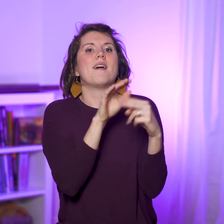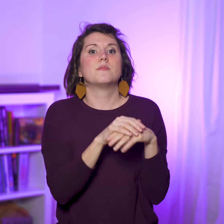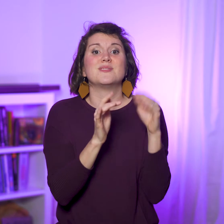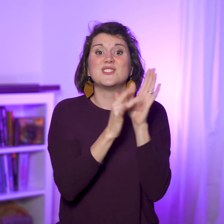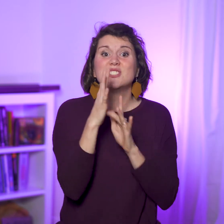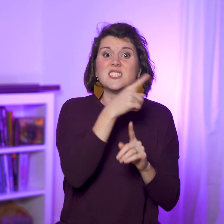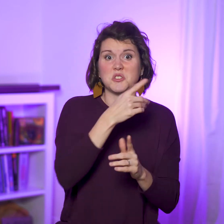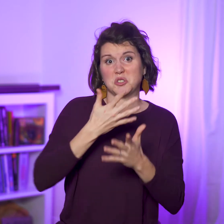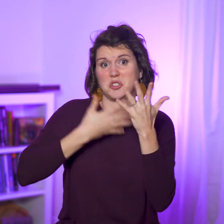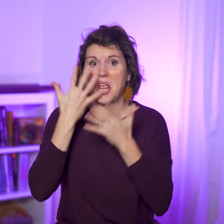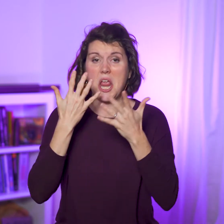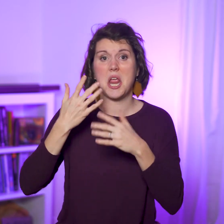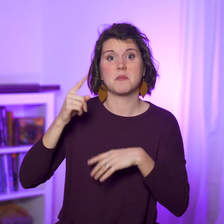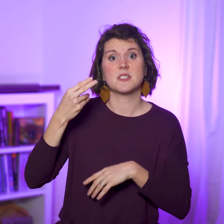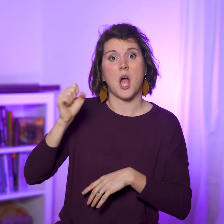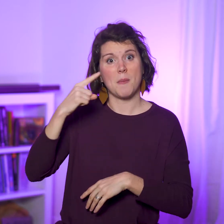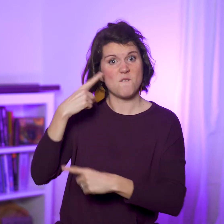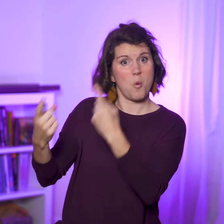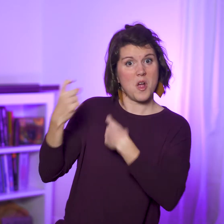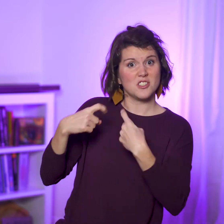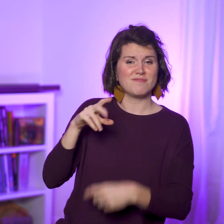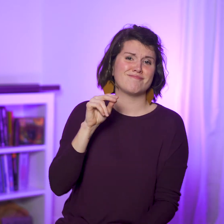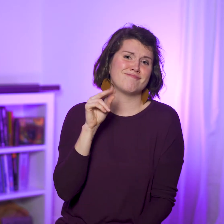Jesus never shames Thomas for questioning things;